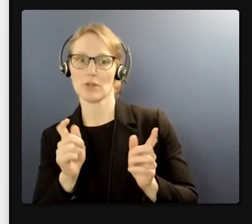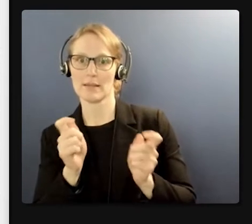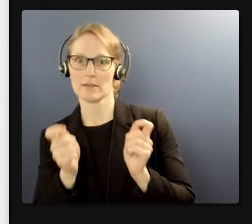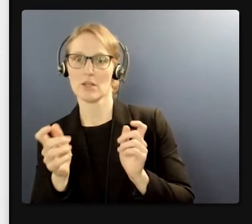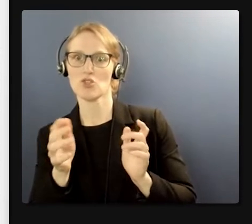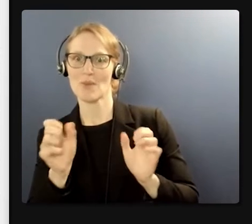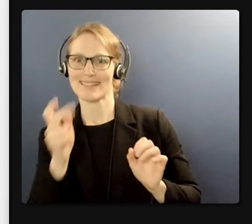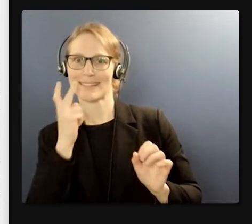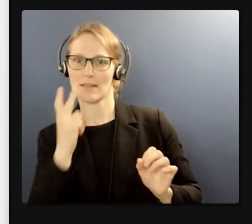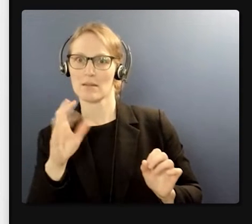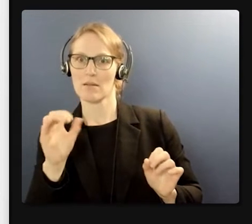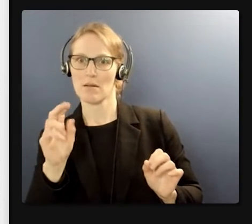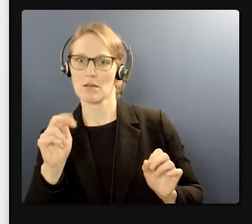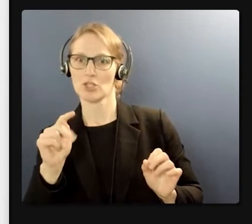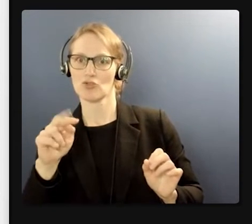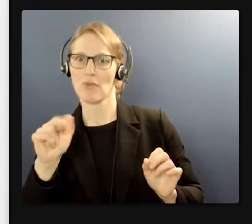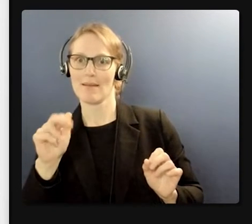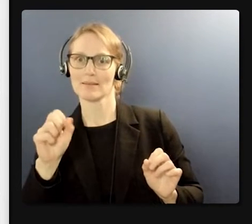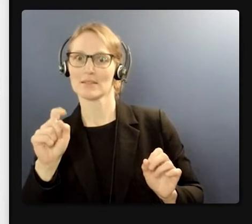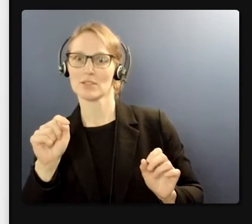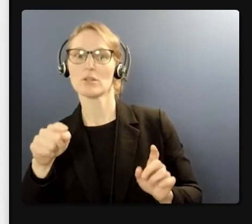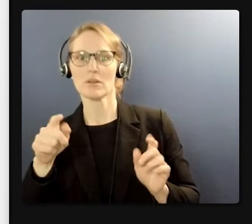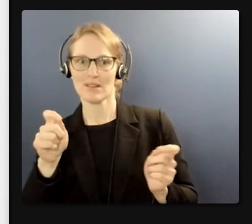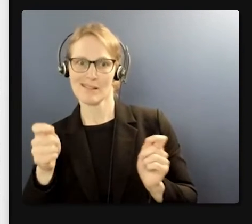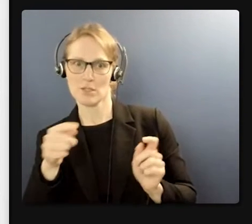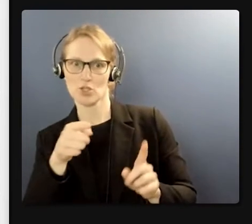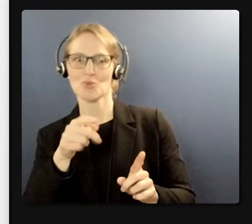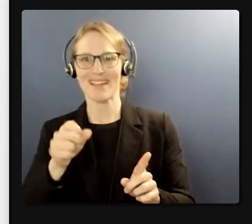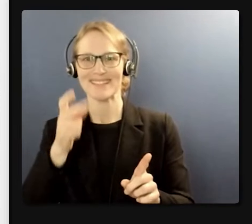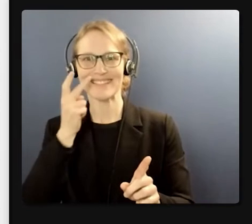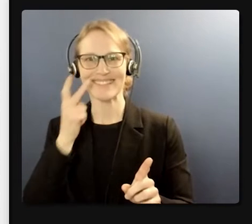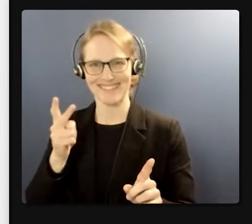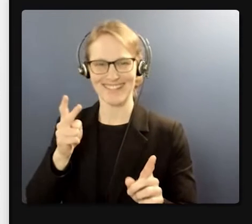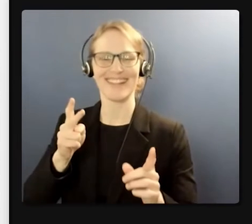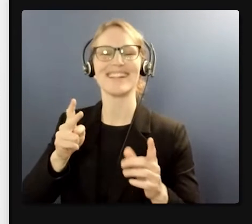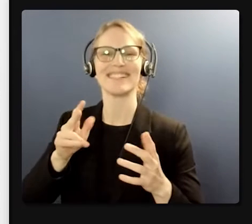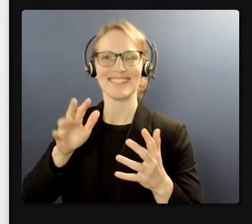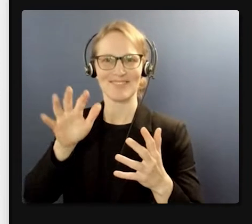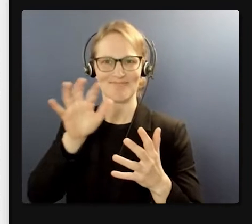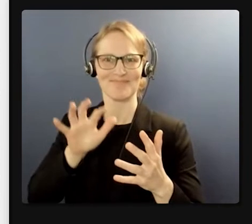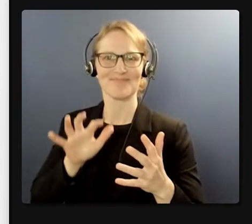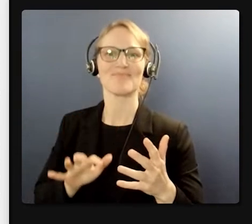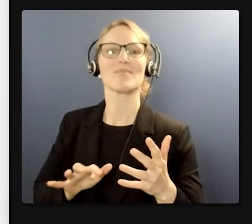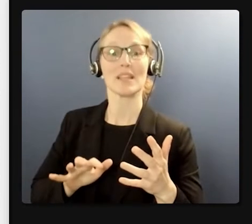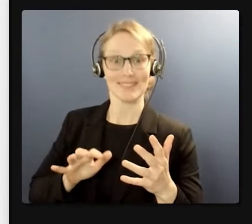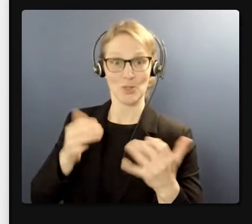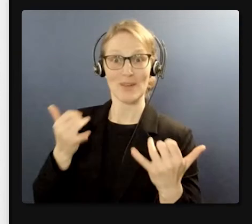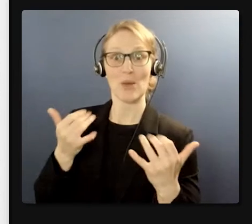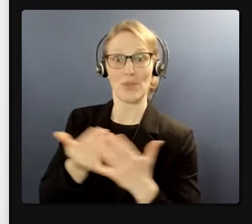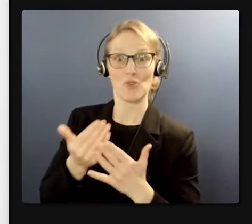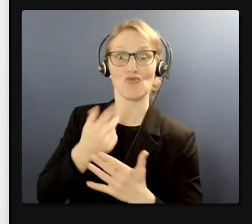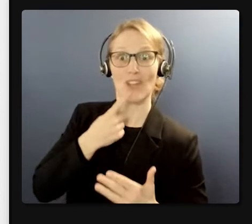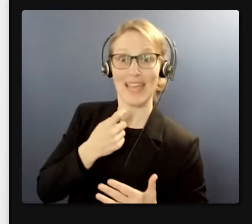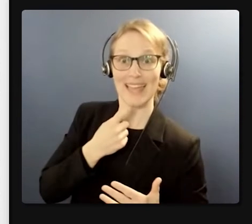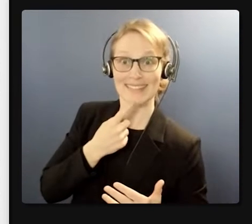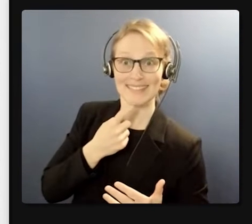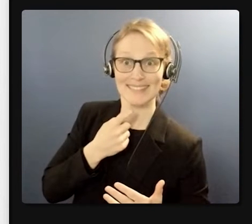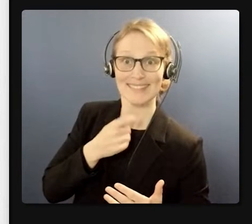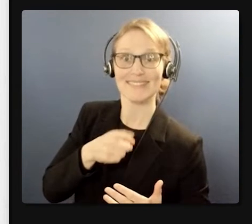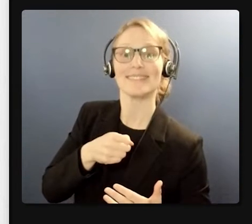So each of these nuances of red is a link to another material.